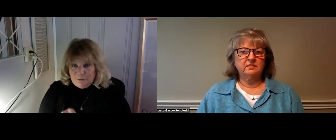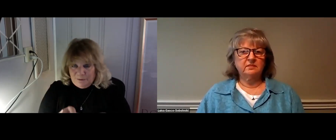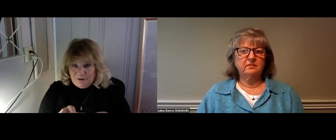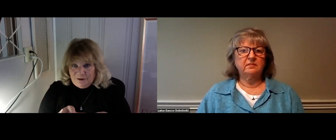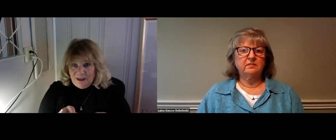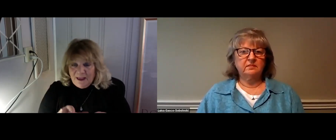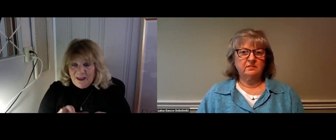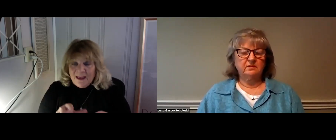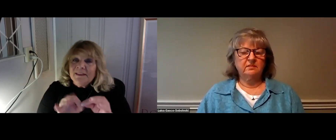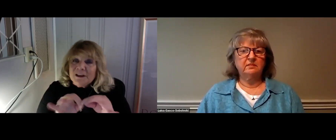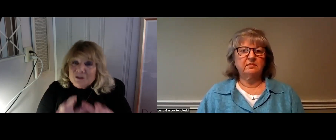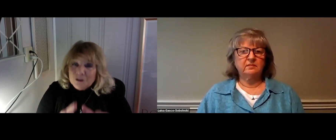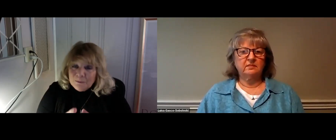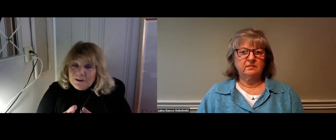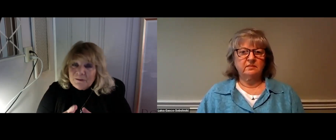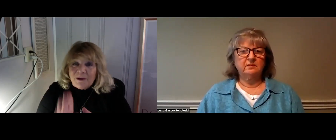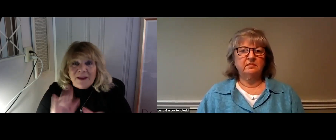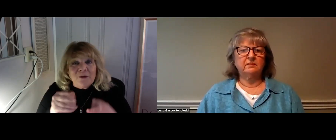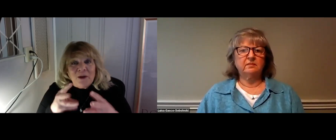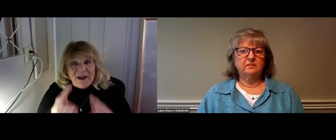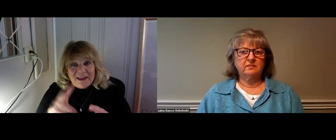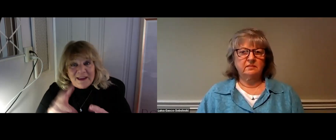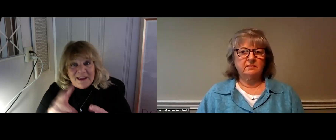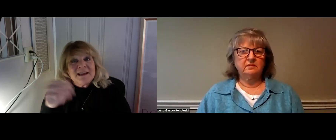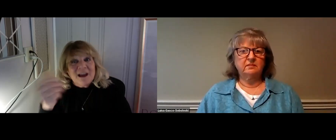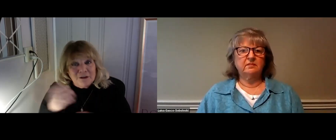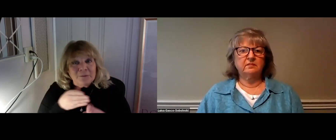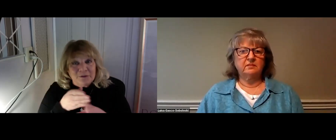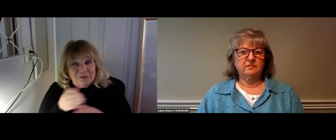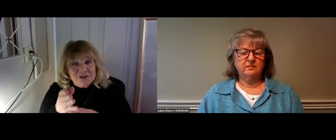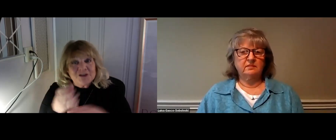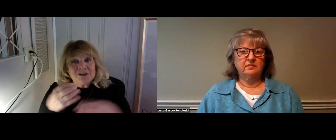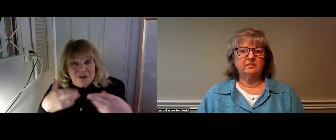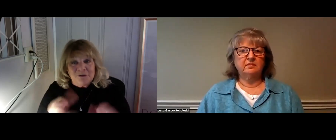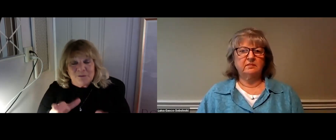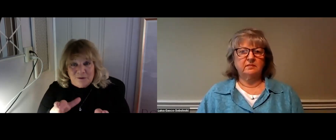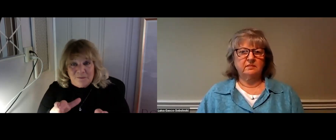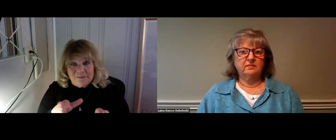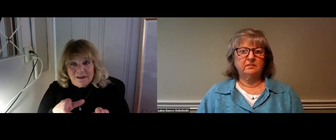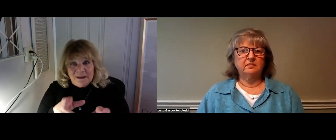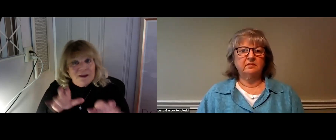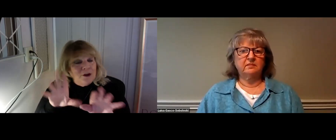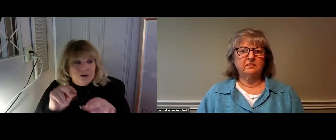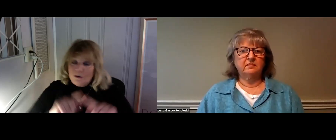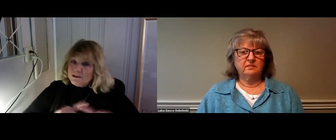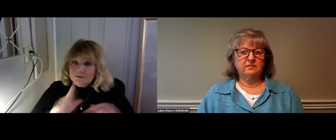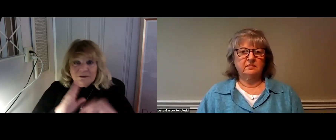The interpreter, by the way, is the other professional in the room, no different